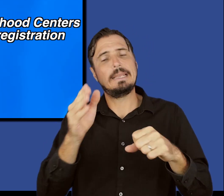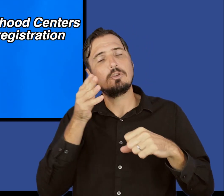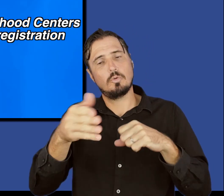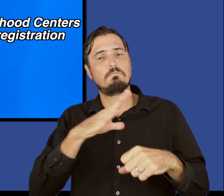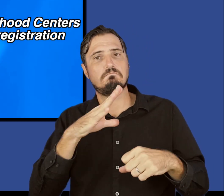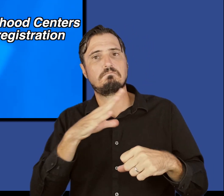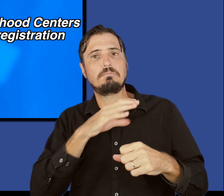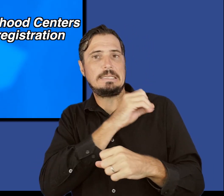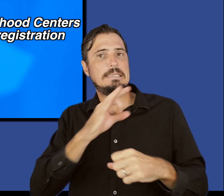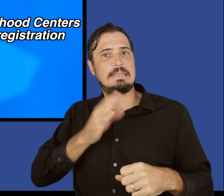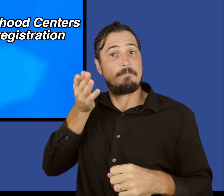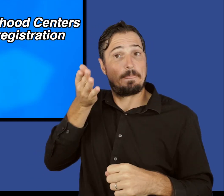help you with the registration process.